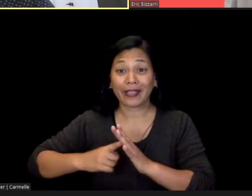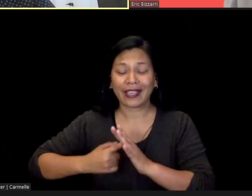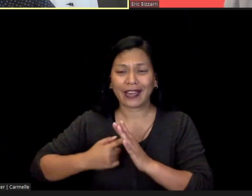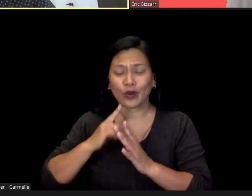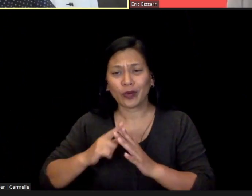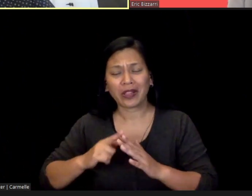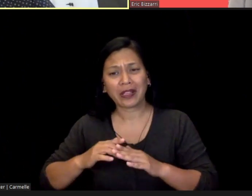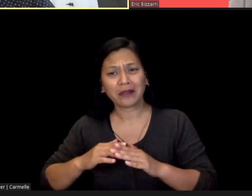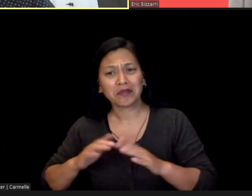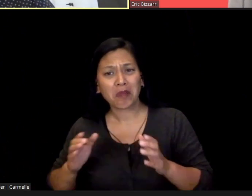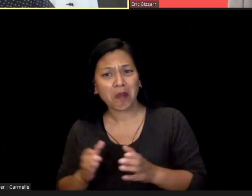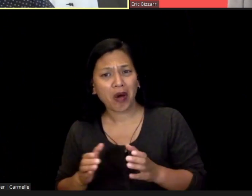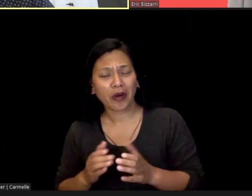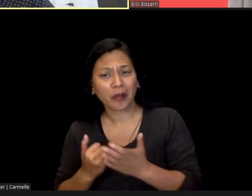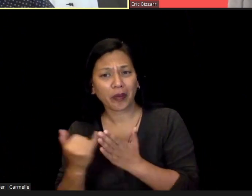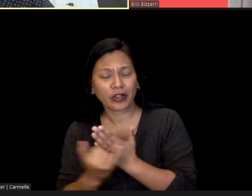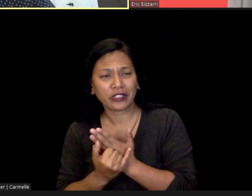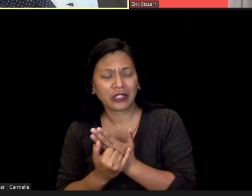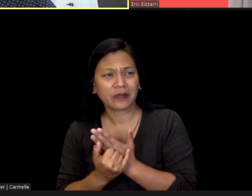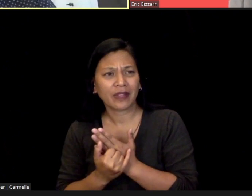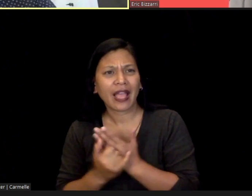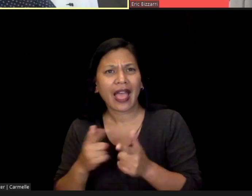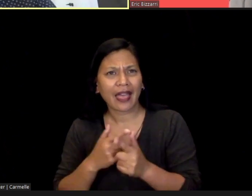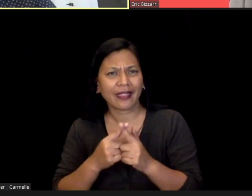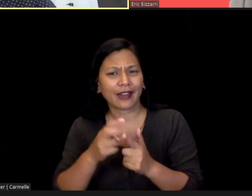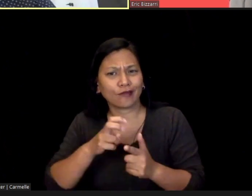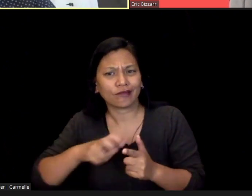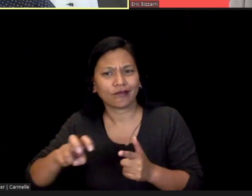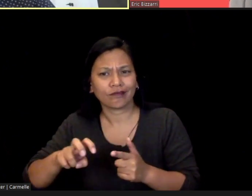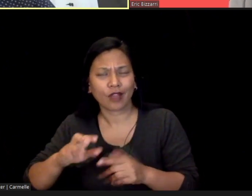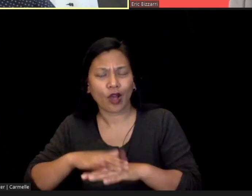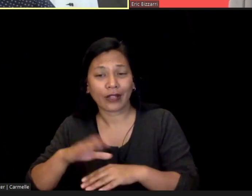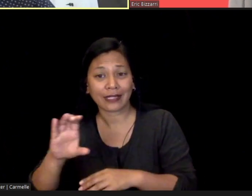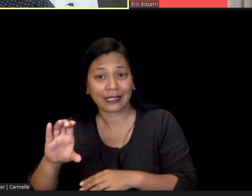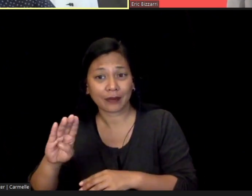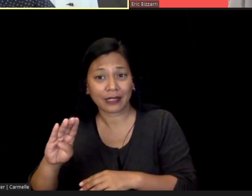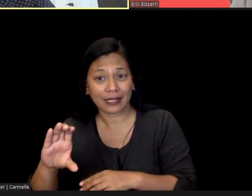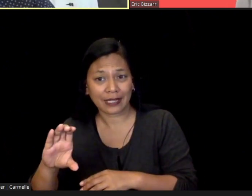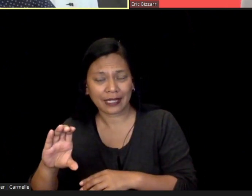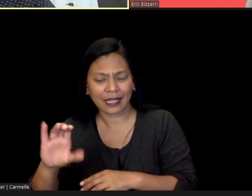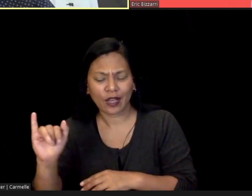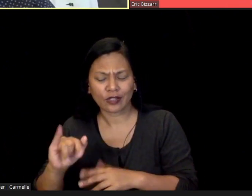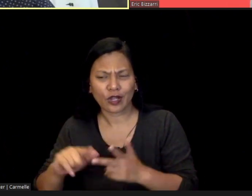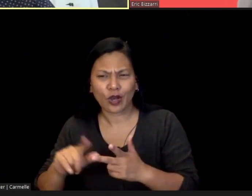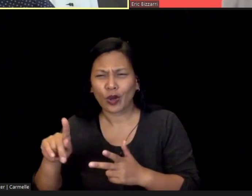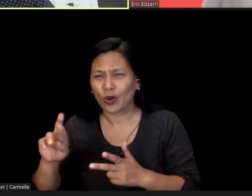And then after the fact, I think it was on CBC in Canada, it was on Crackle, I think in the US and